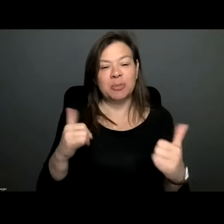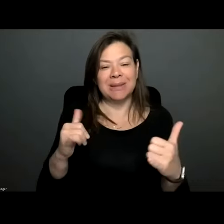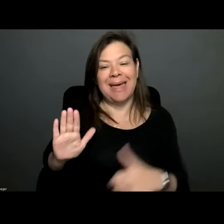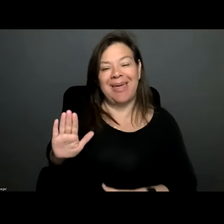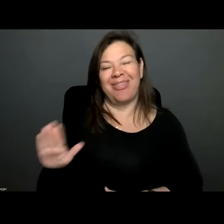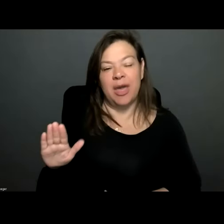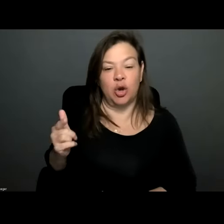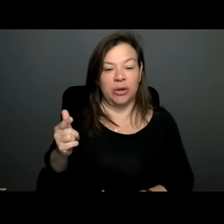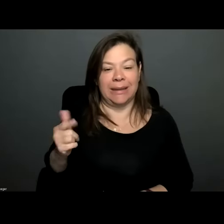in some way